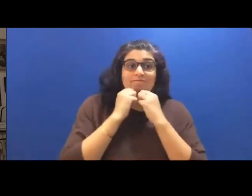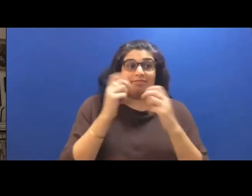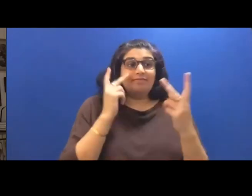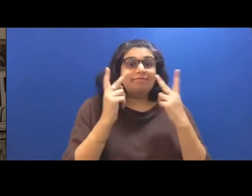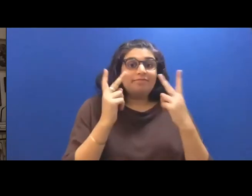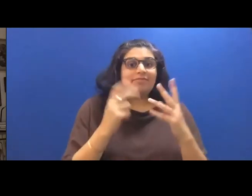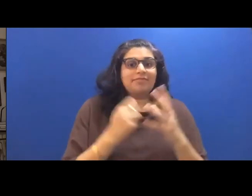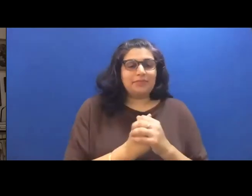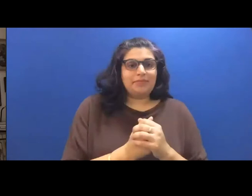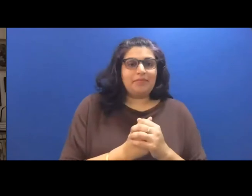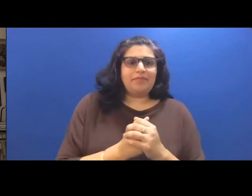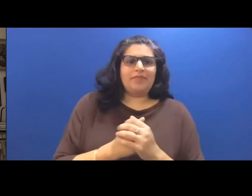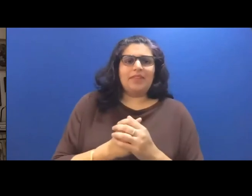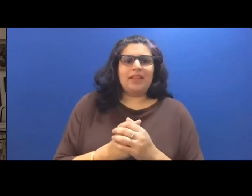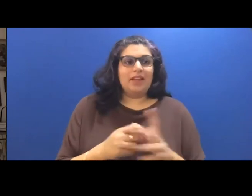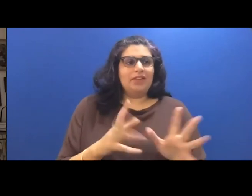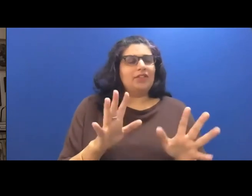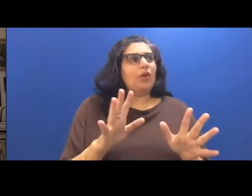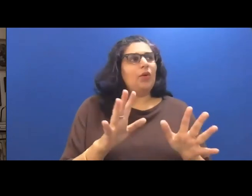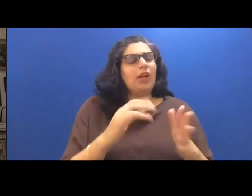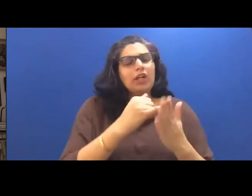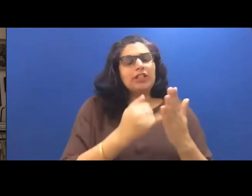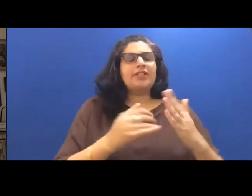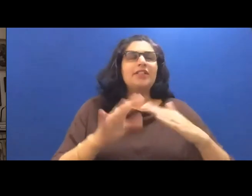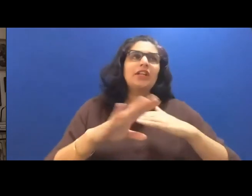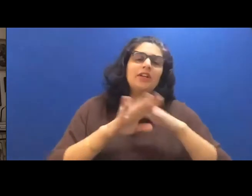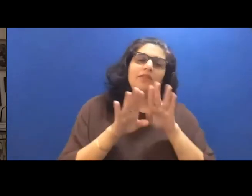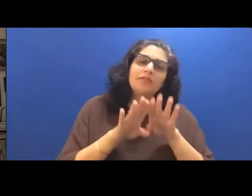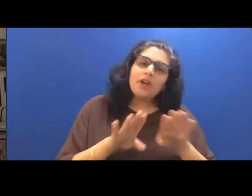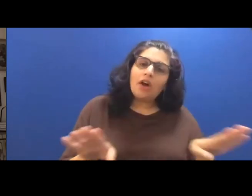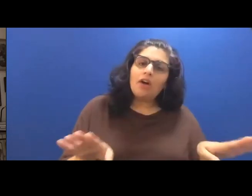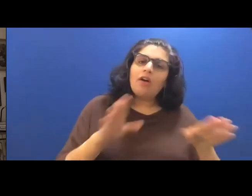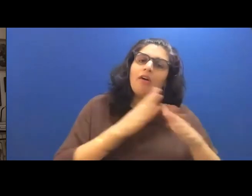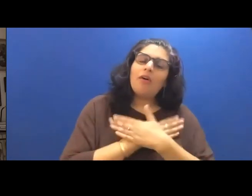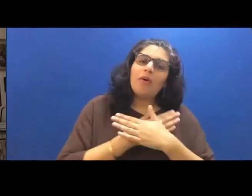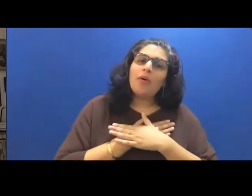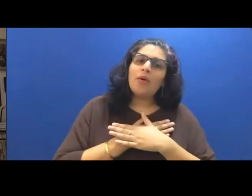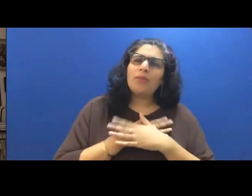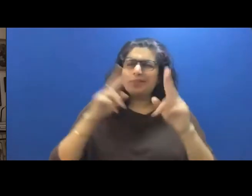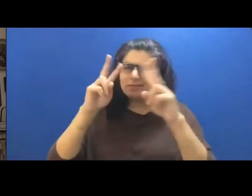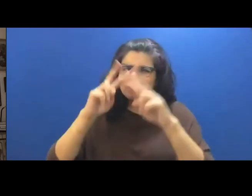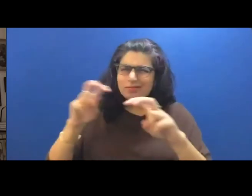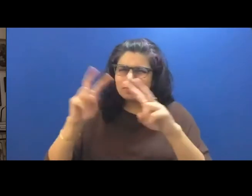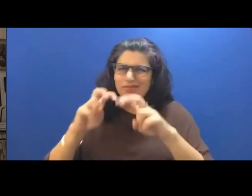to interrogating our editorial and archival legacies. This campaign will serve not only